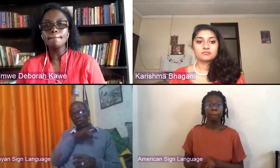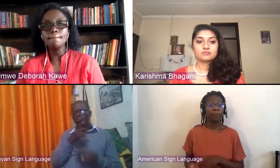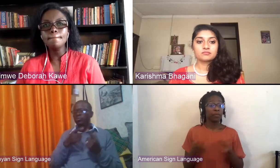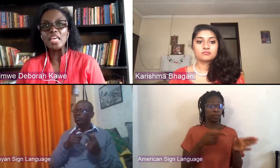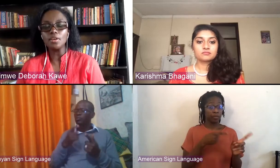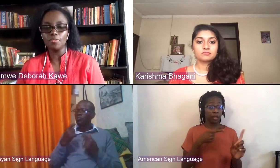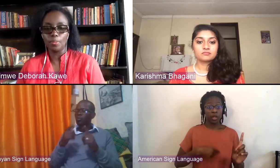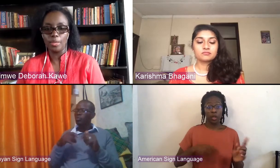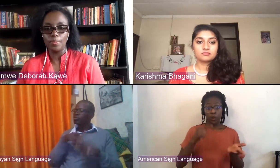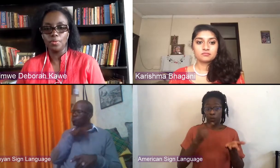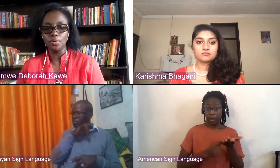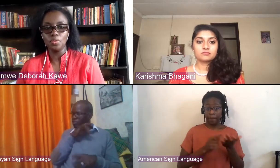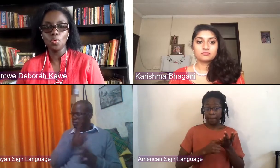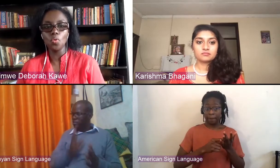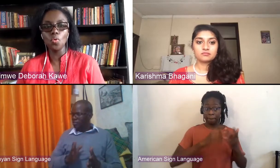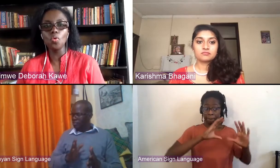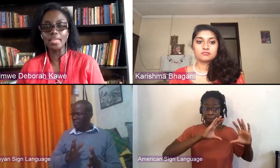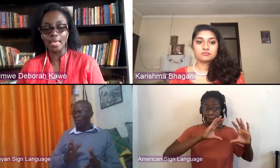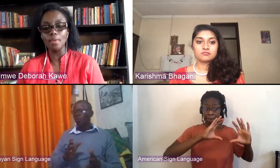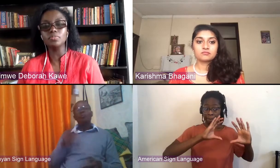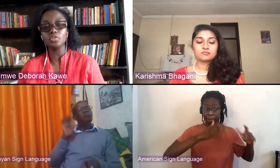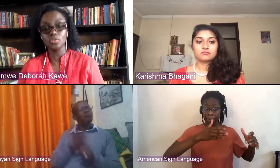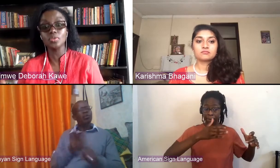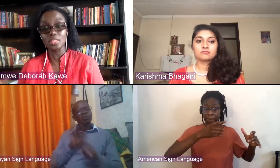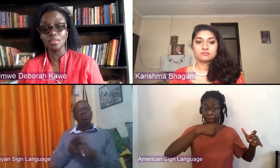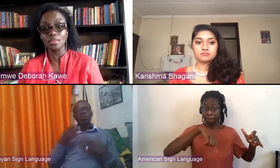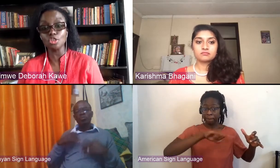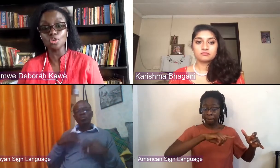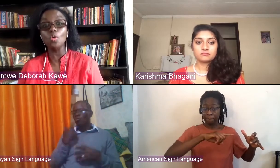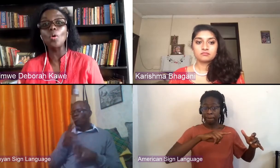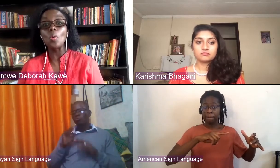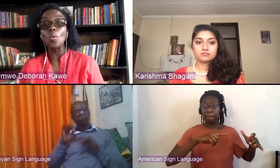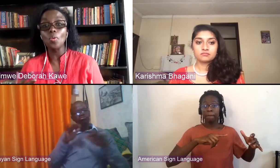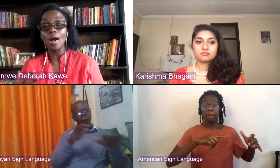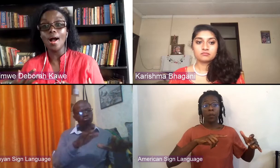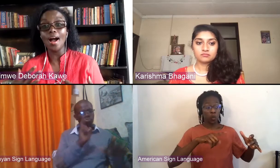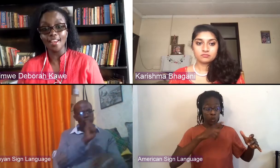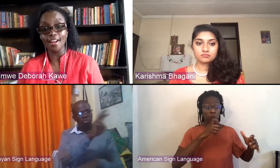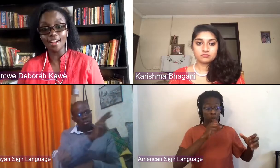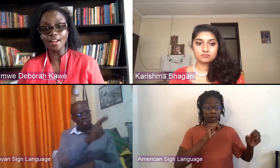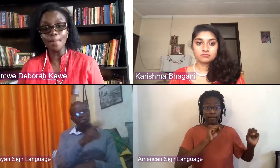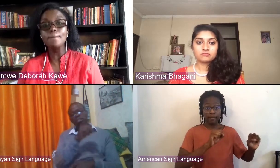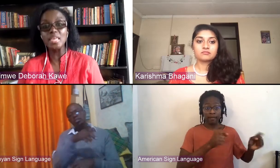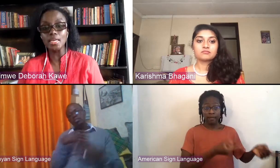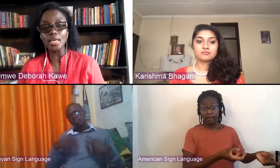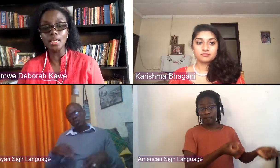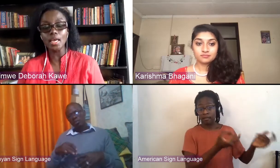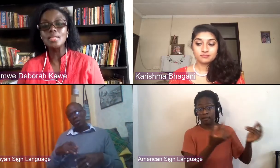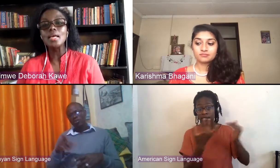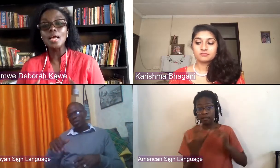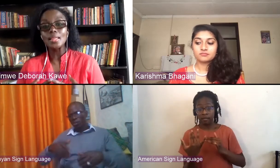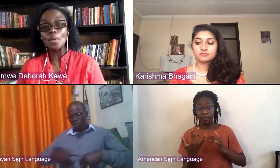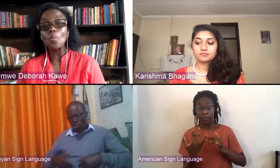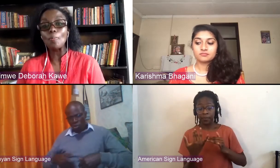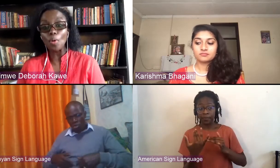many of the people who came to see the show are younger meaning they were born,